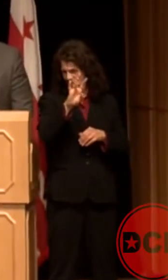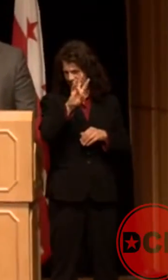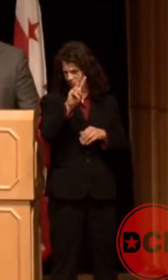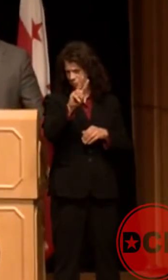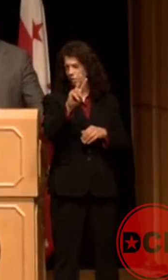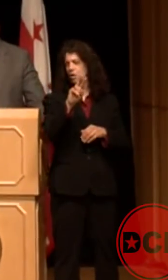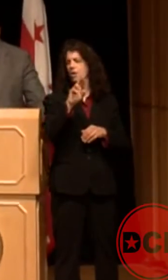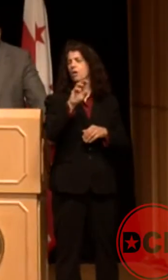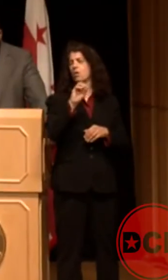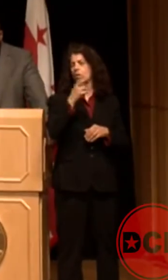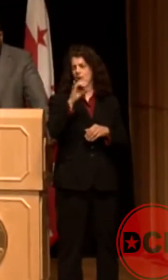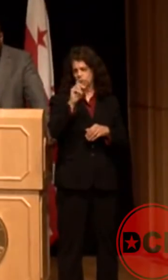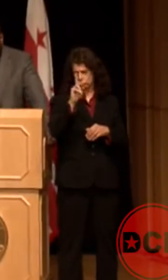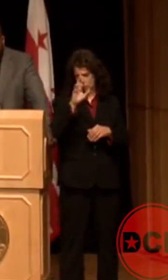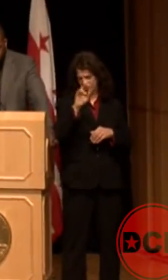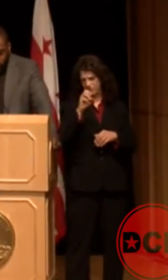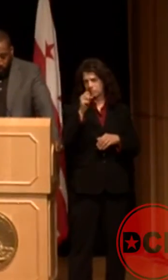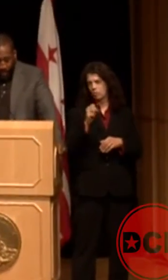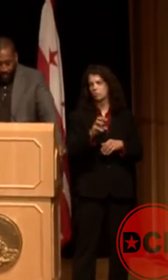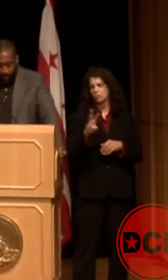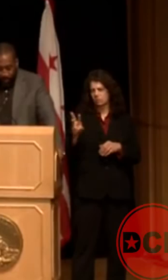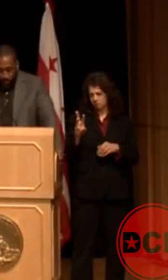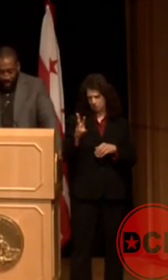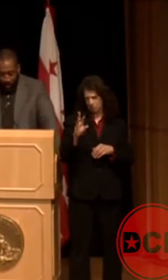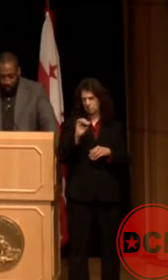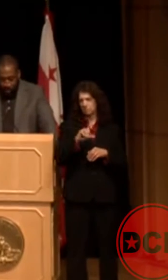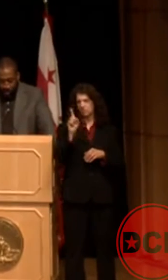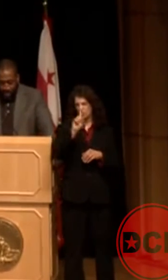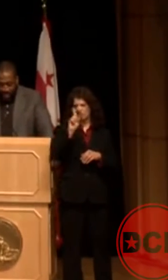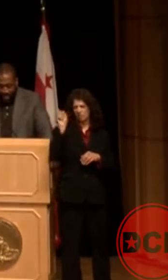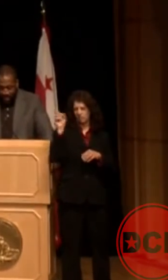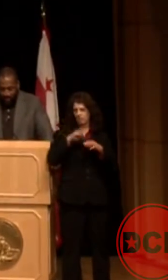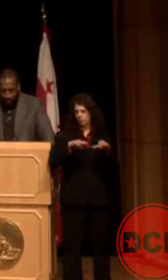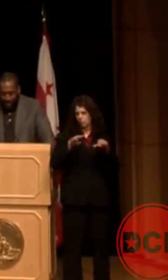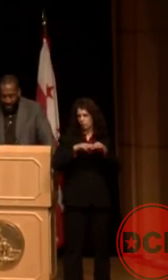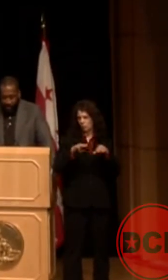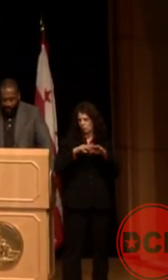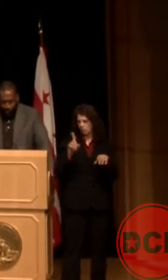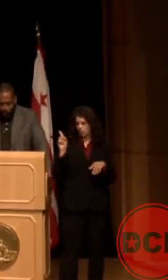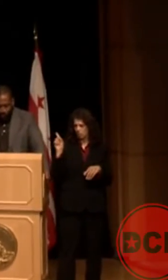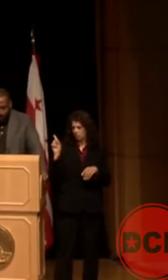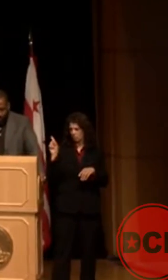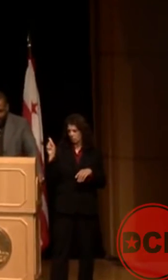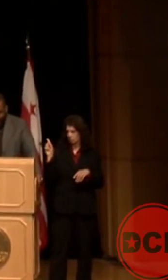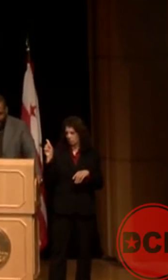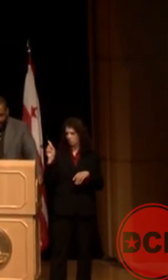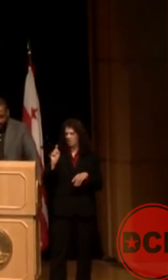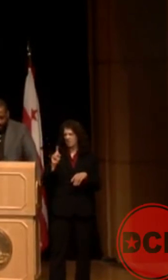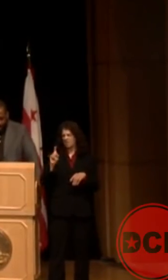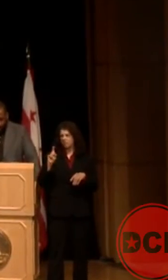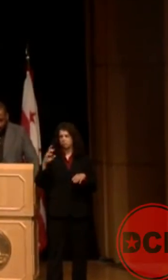GOLF COURSE. BOTH THE POOL AND THE POOL HOUSE ARE IN NEED OF MAJOR IMPROVEMENTS AND DPR IS